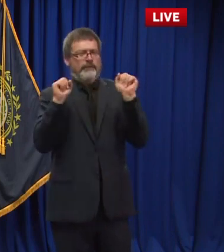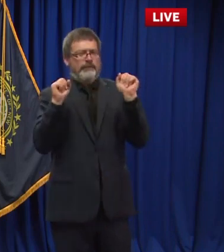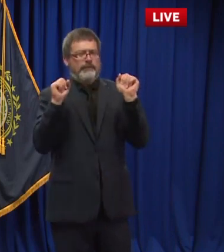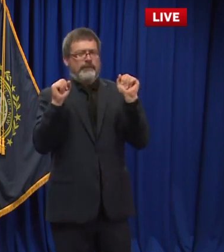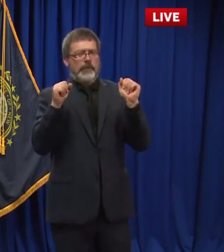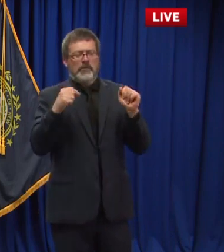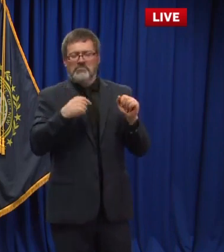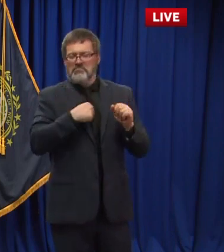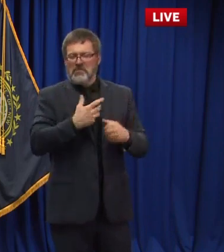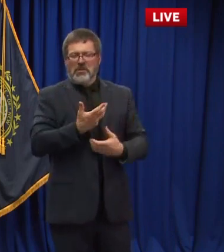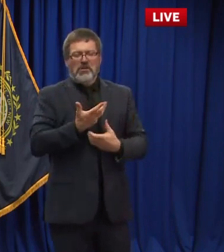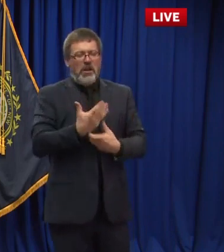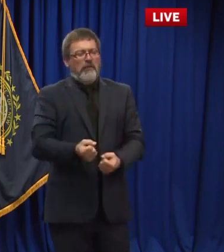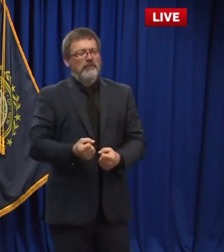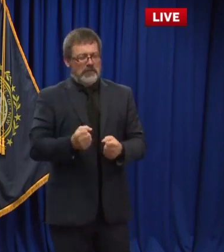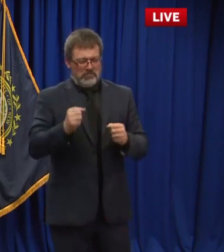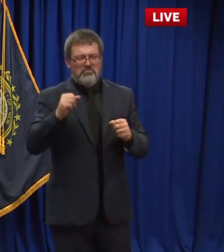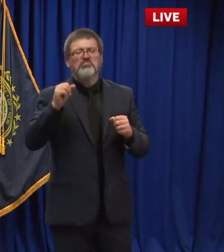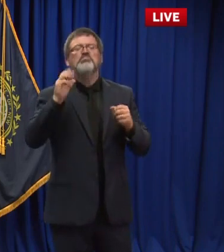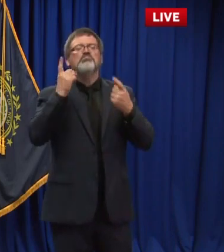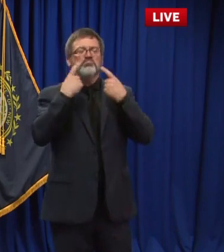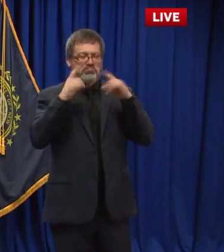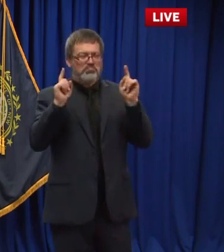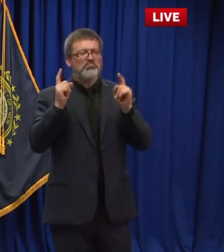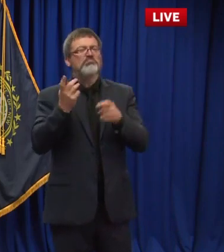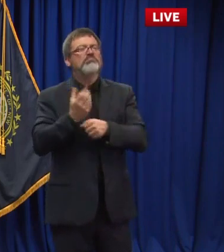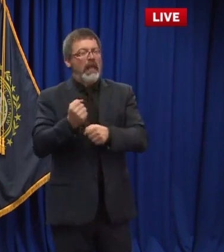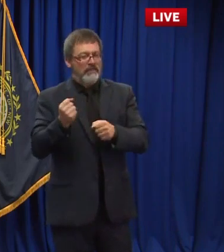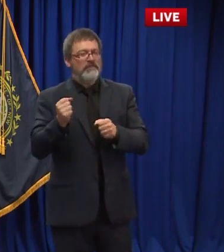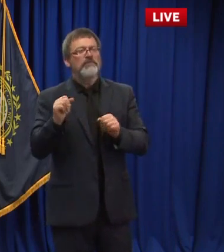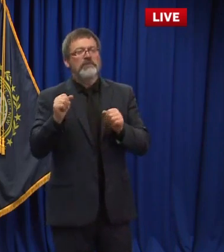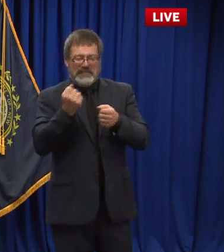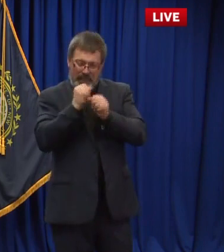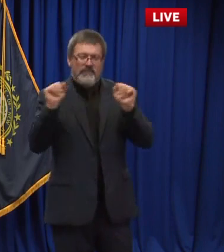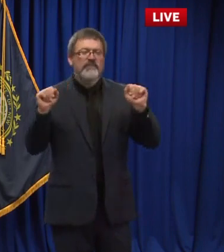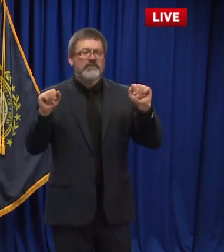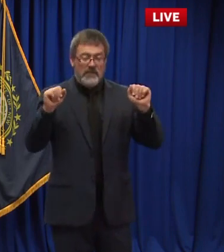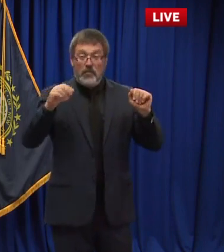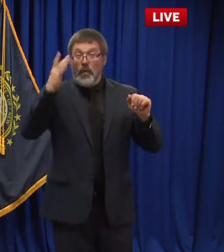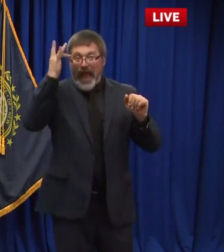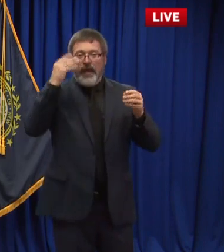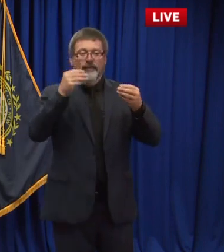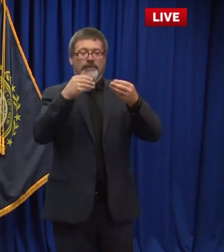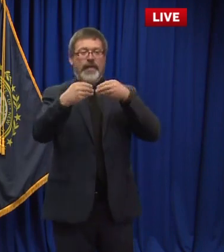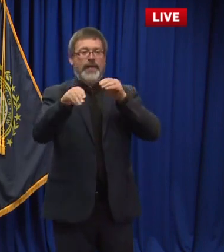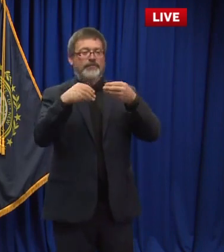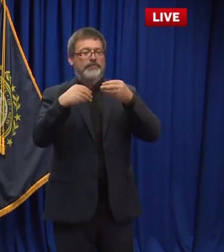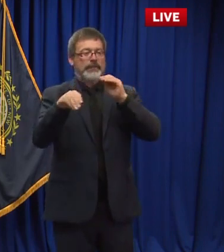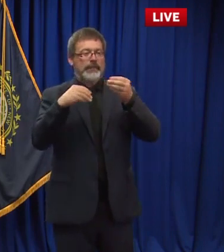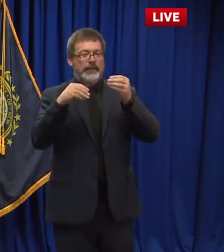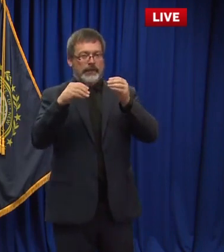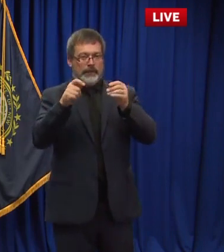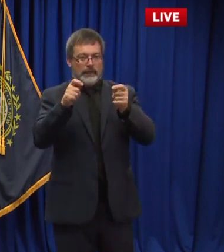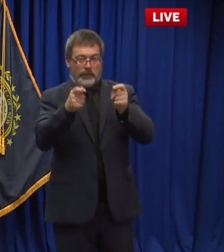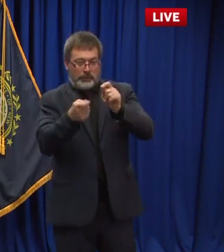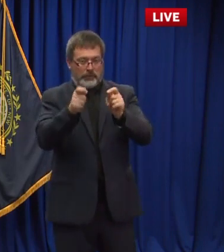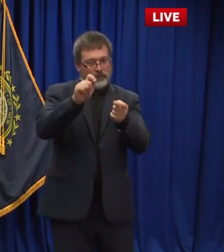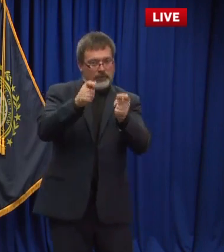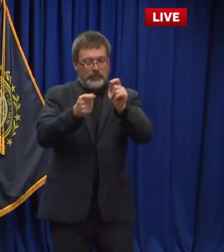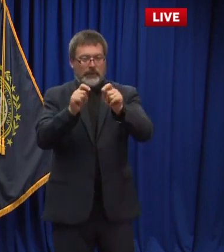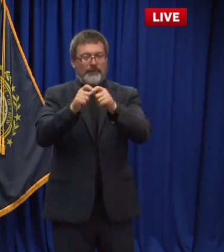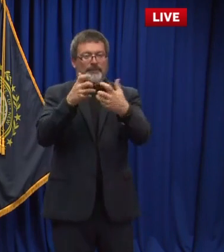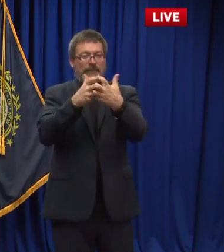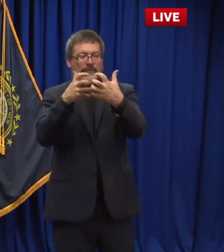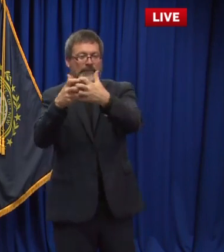THESE WERE ALL DESIGNED WITH ONE THING IN MIND SAFETY FOR THOSE KIDS COME THAT GIVES US A LOT OF CONFIDENCE.